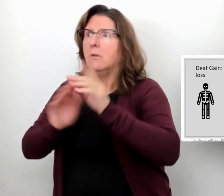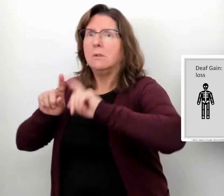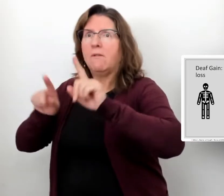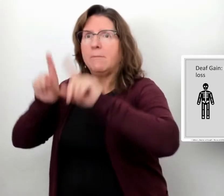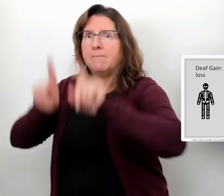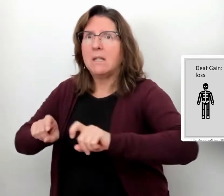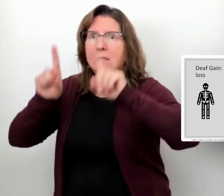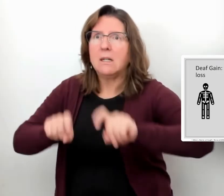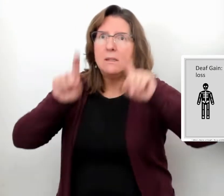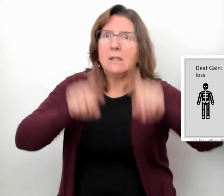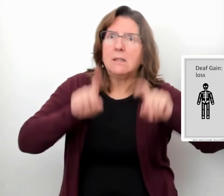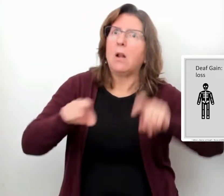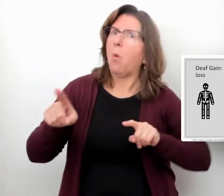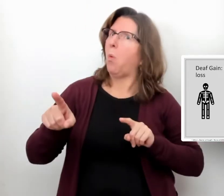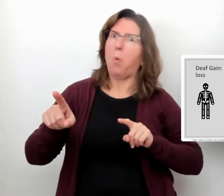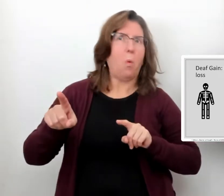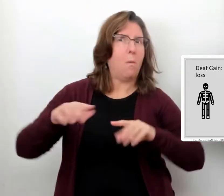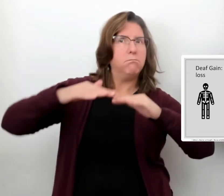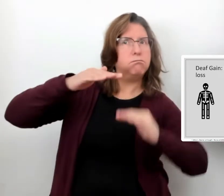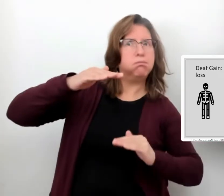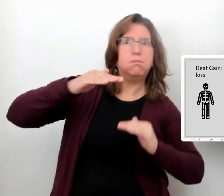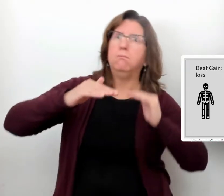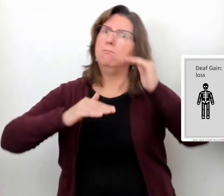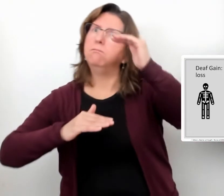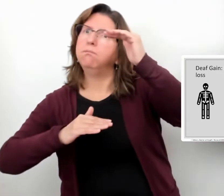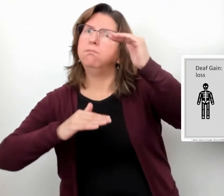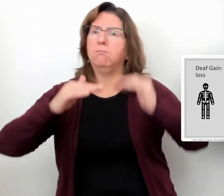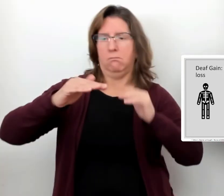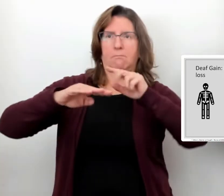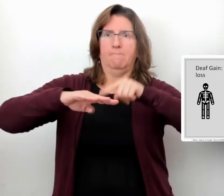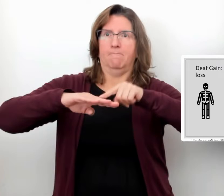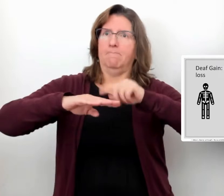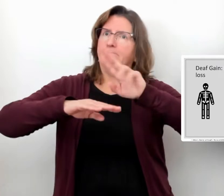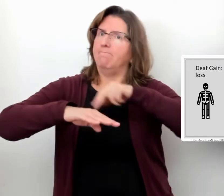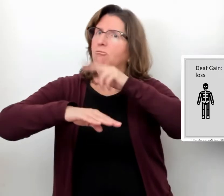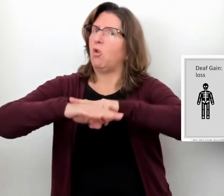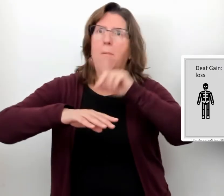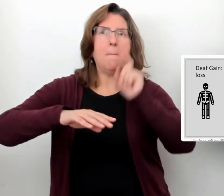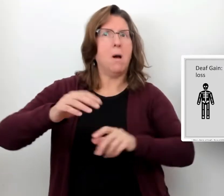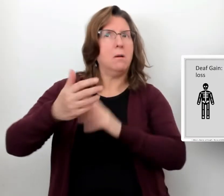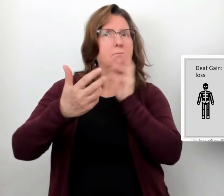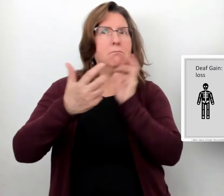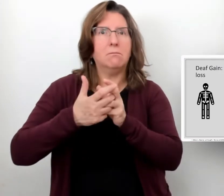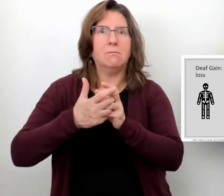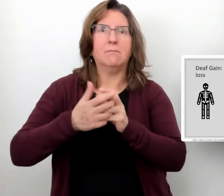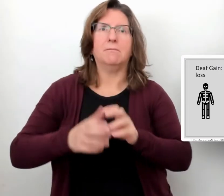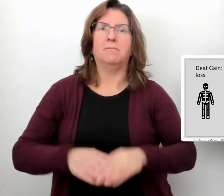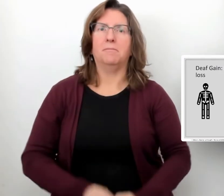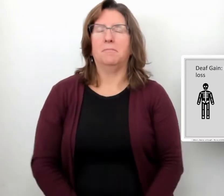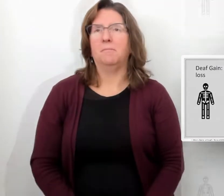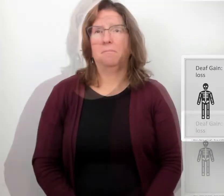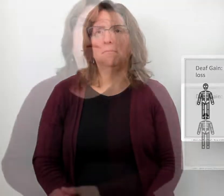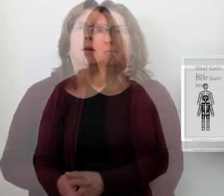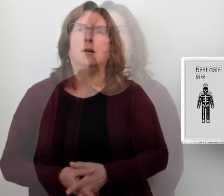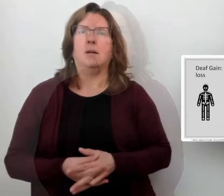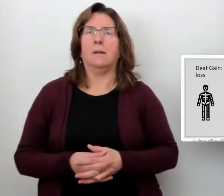Research, experiments, and measurement was prolific in pursuit of THE standard of normalcy.